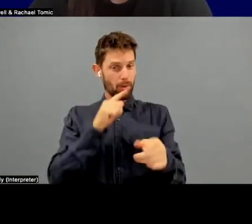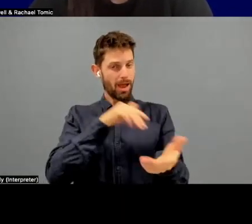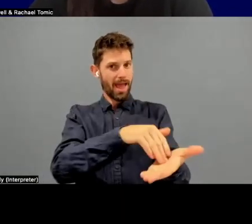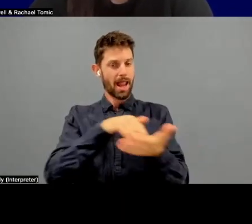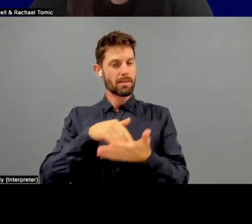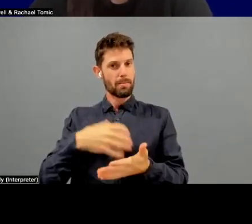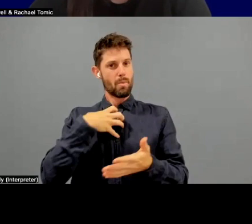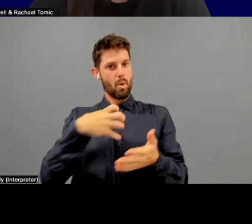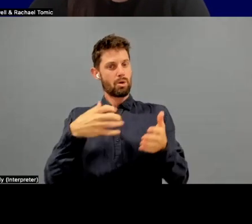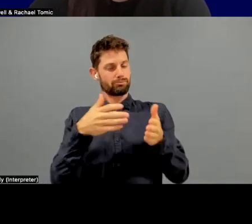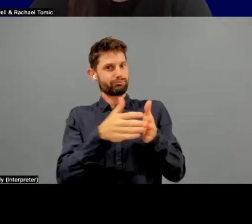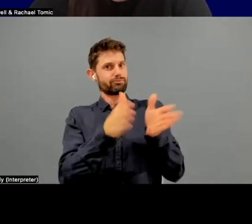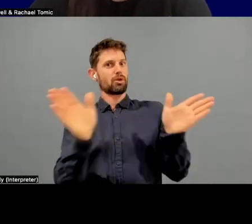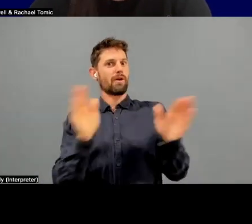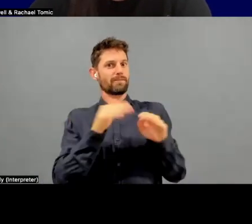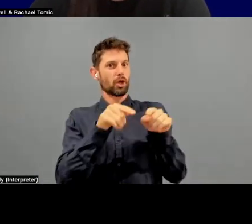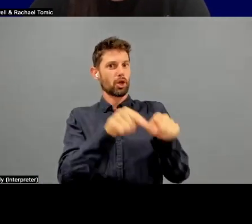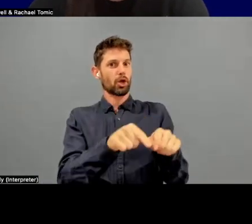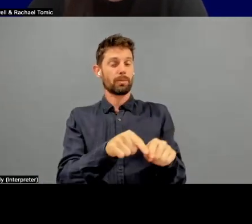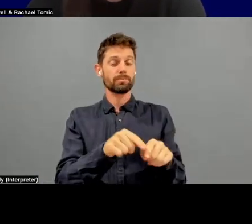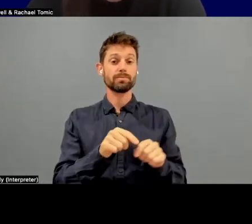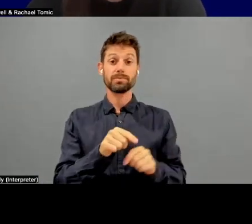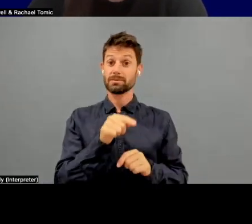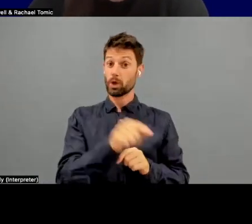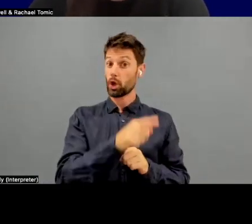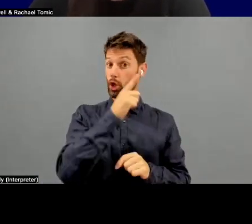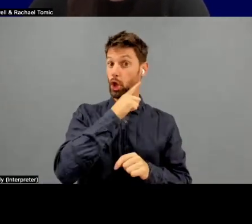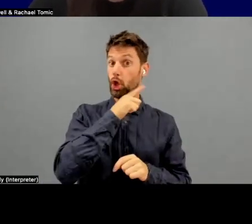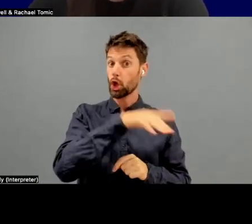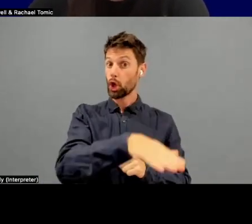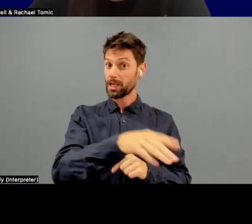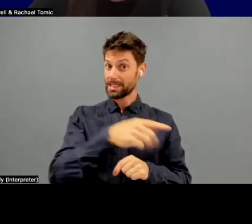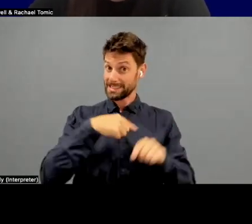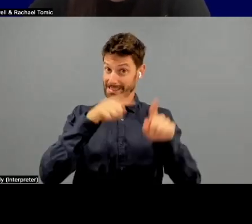Hannah is a child that when we first started working with her she didn't have a diagnosis